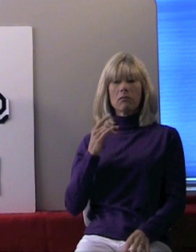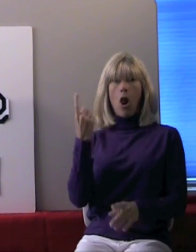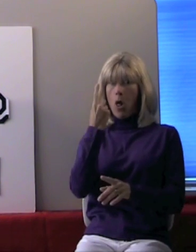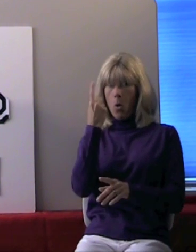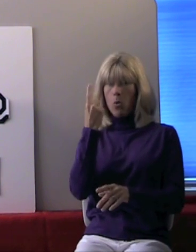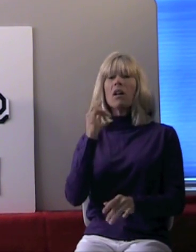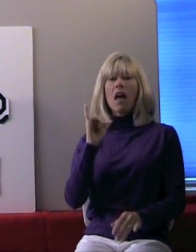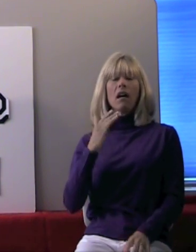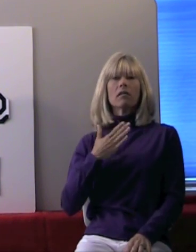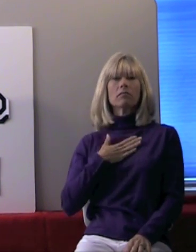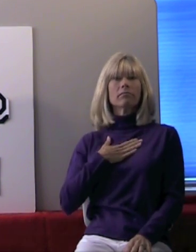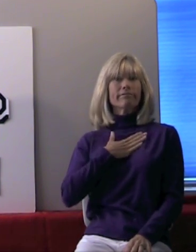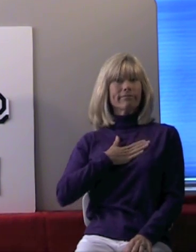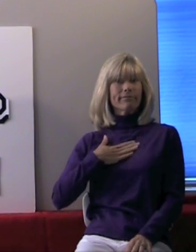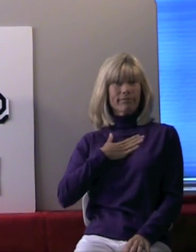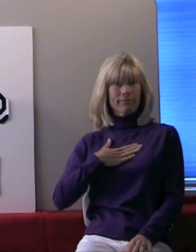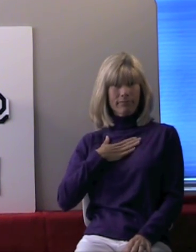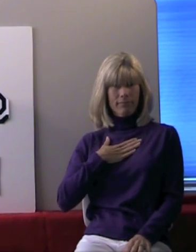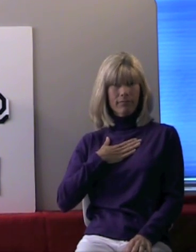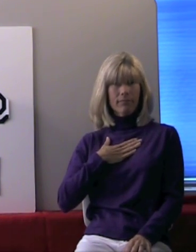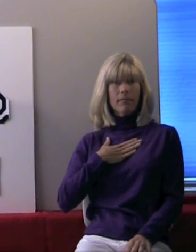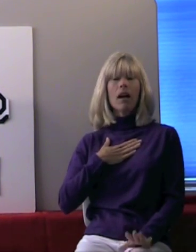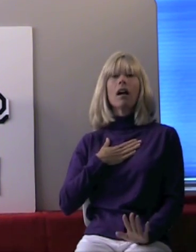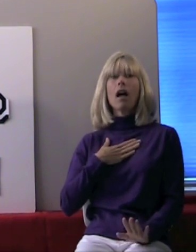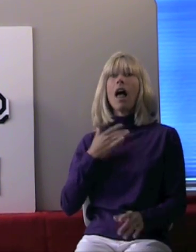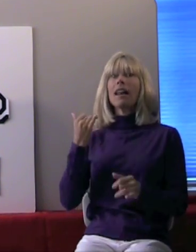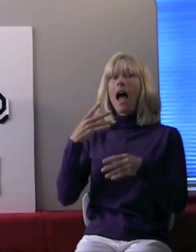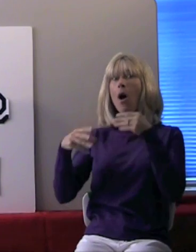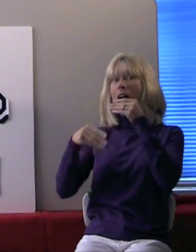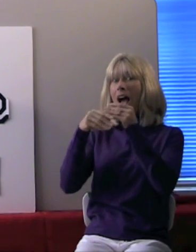alone -- would rub in a circular motion like PLEASE.